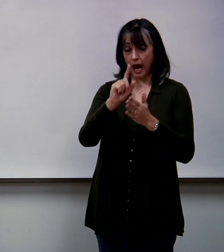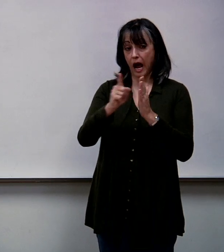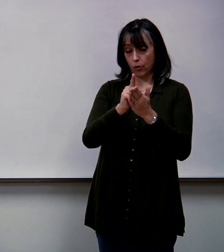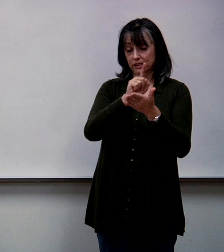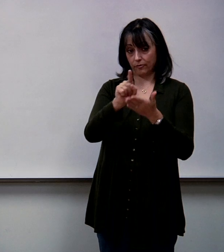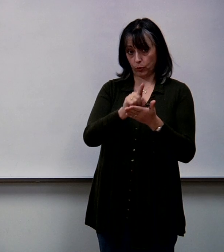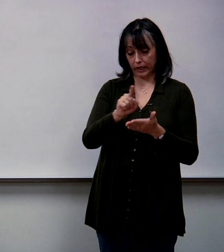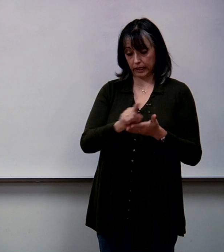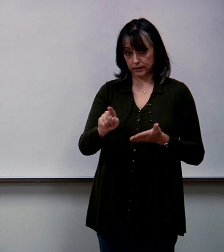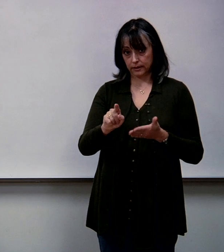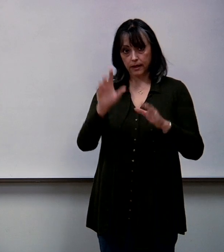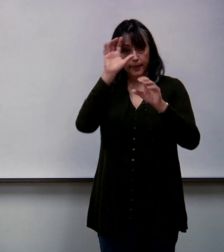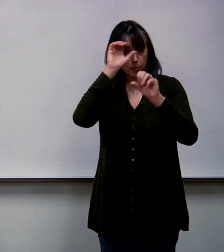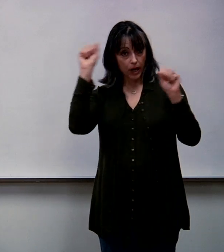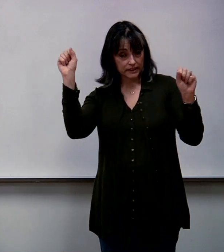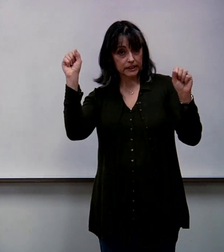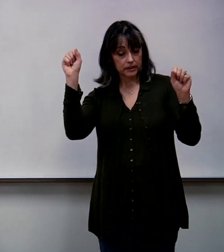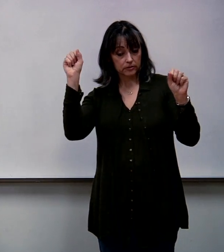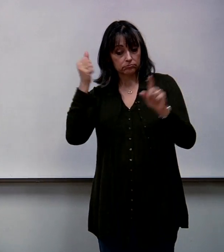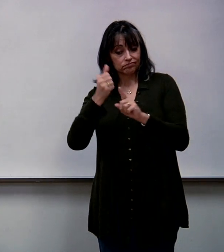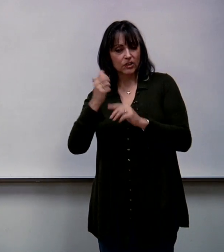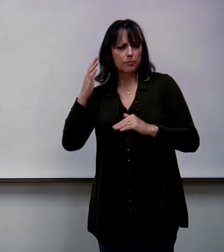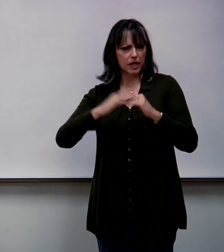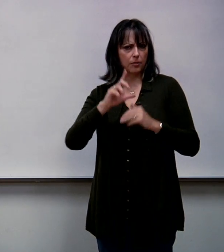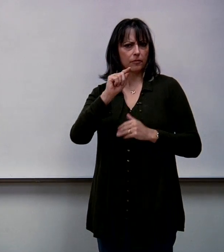Student Government is a minimum of 20 hours a week